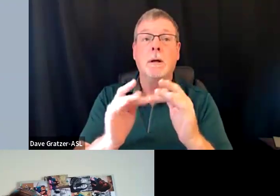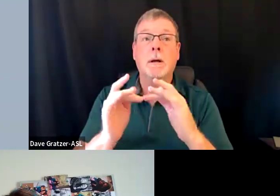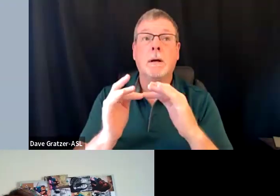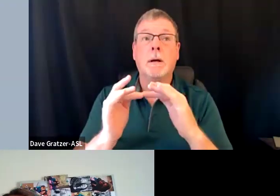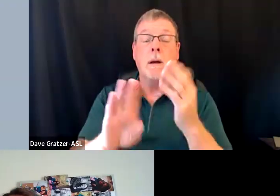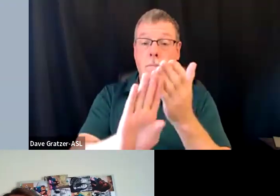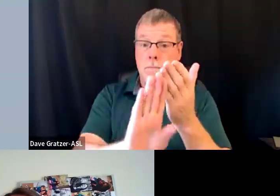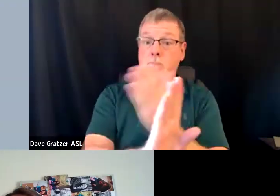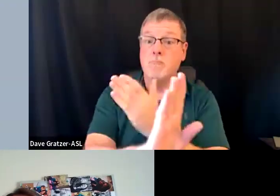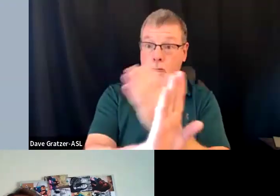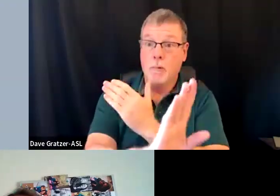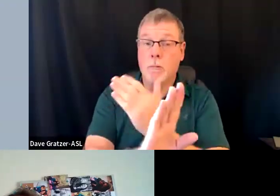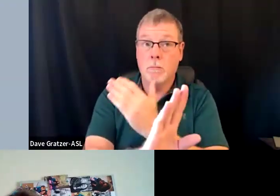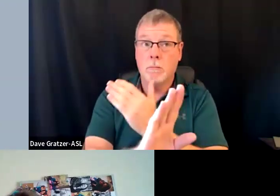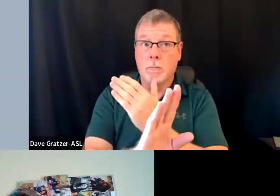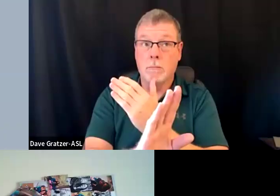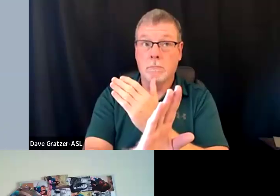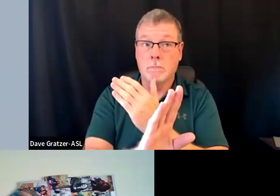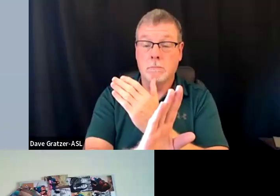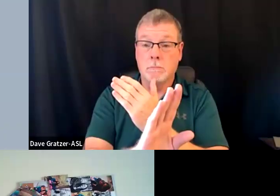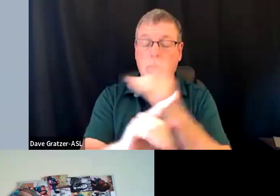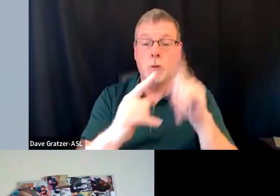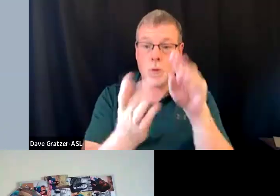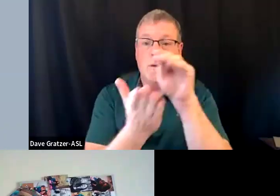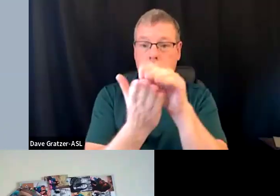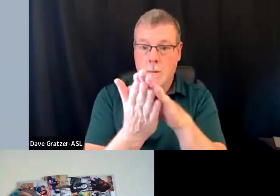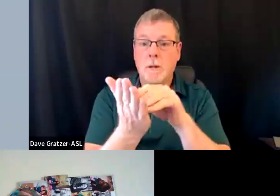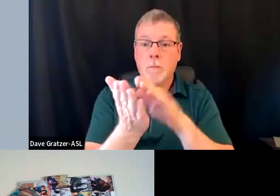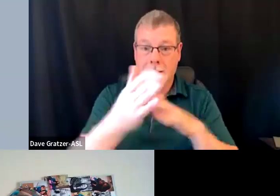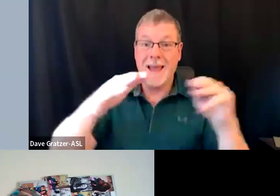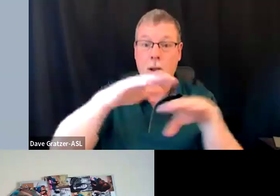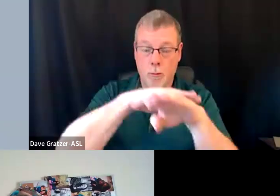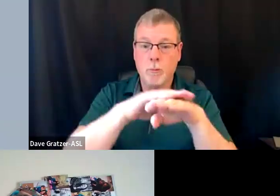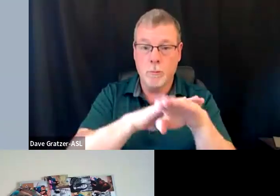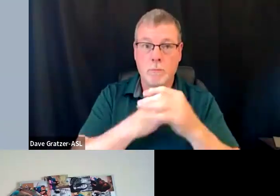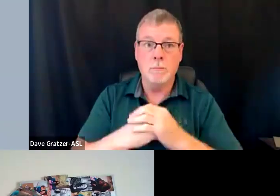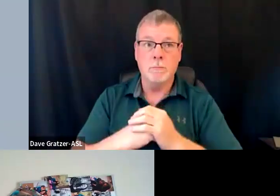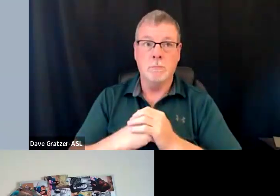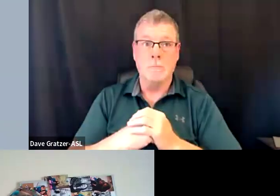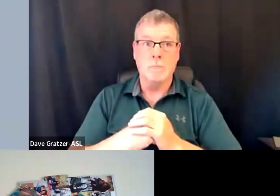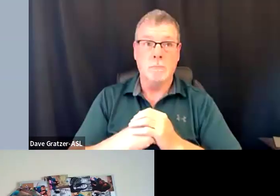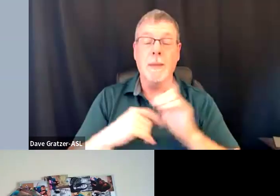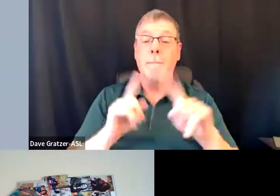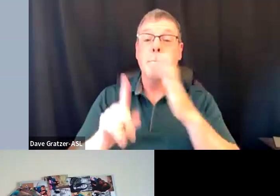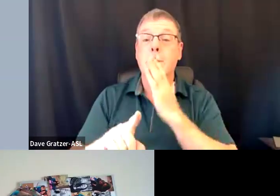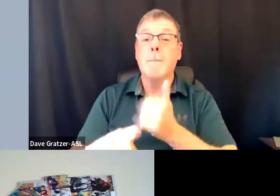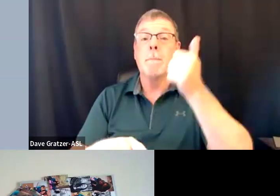prior to that documentation and enrollment, but best practice would be to make sure